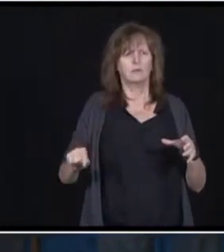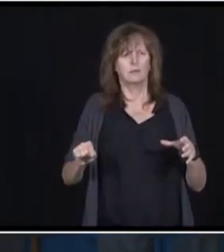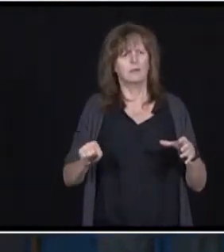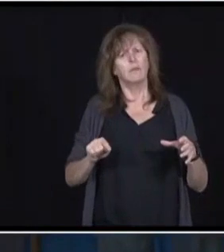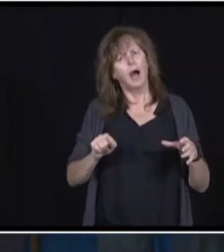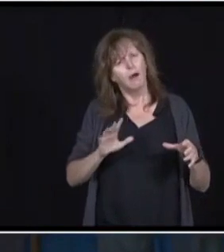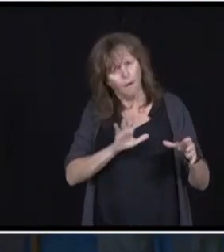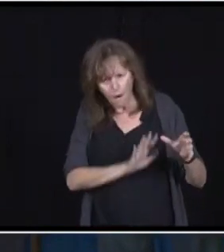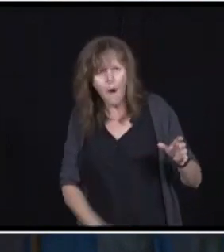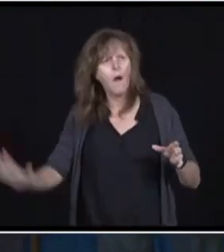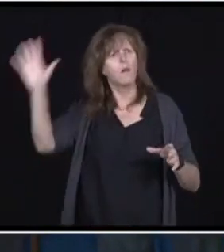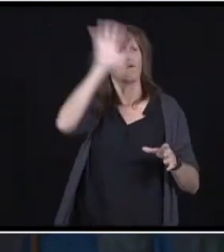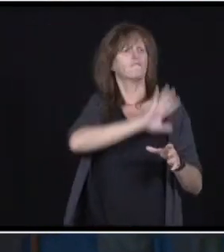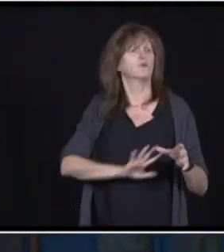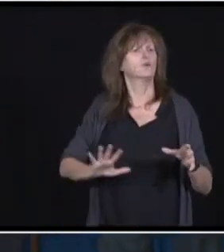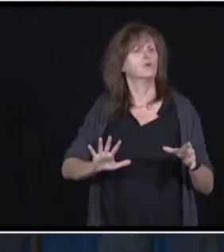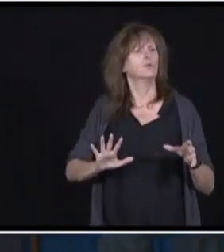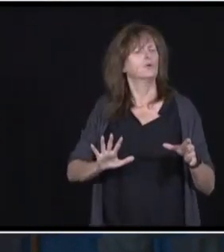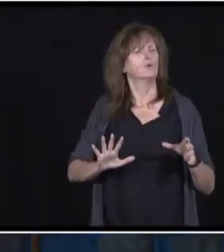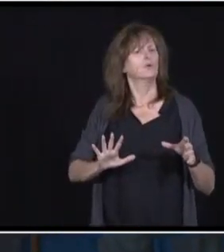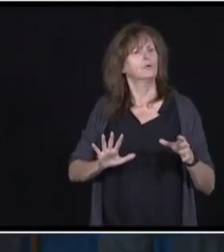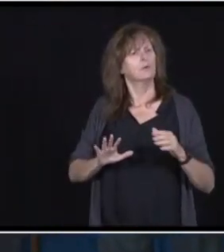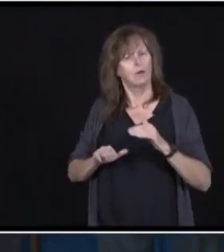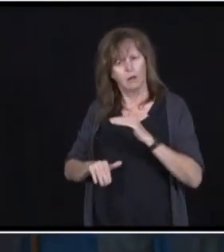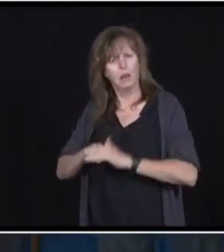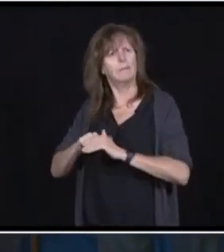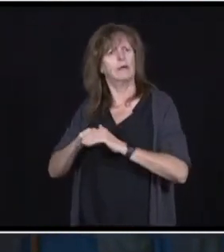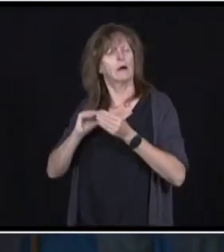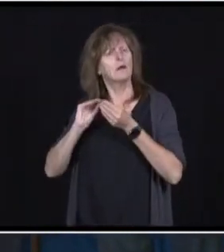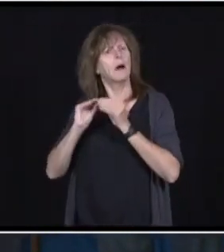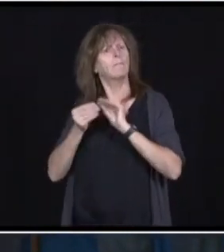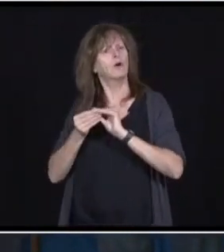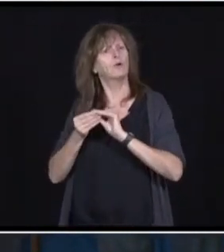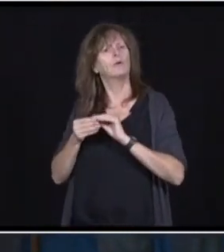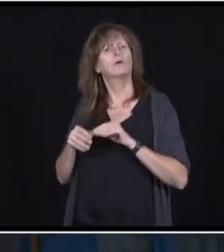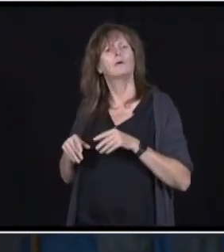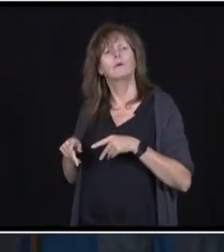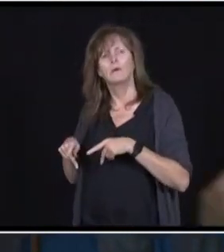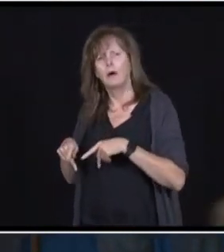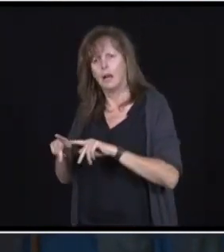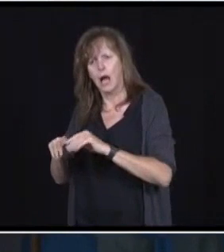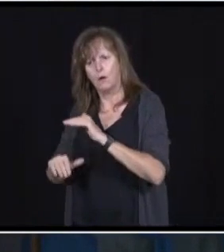There are more than 20 cases. Why not have limits on parties and gatherings across